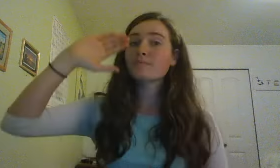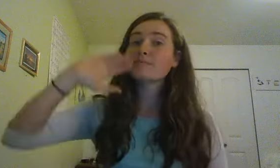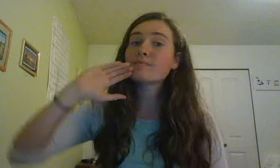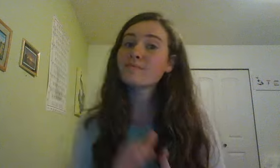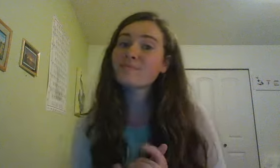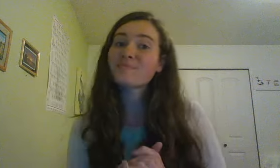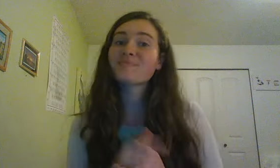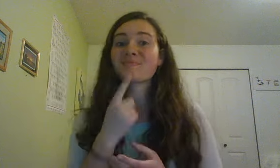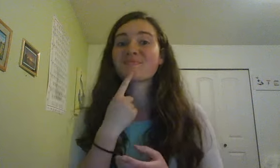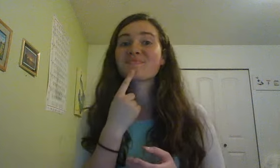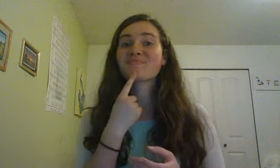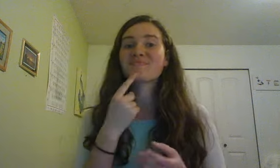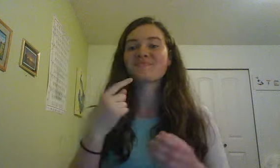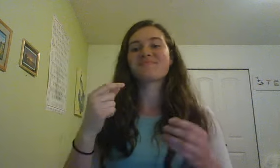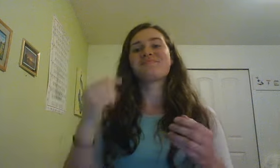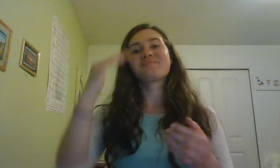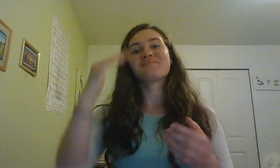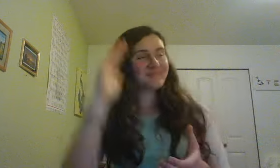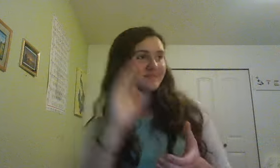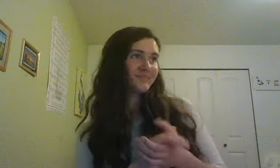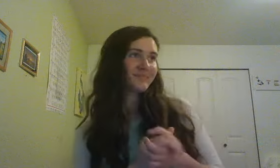In the morning, the wife said to her husband,